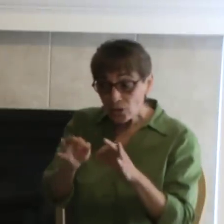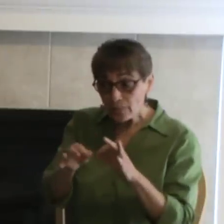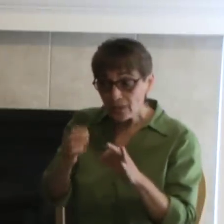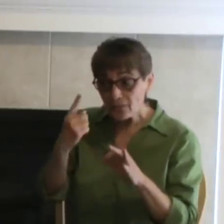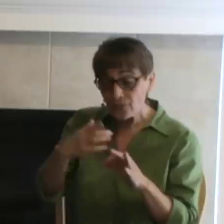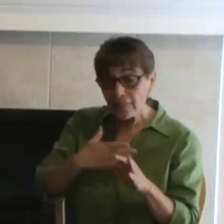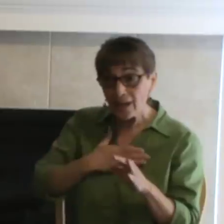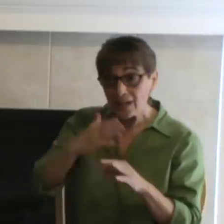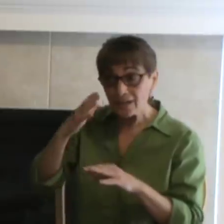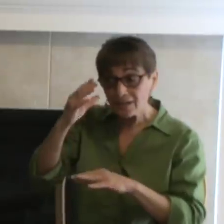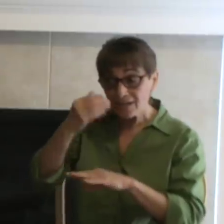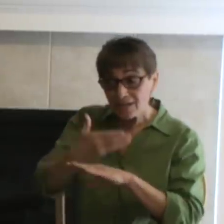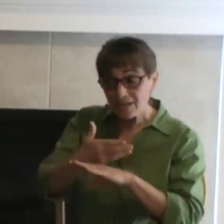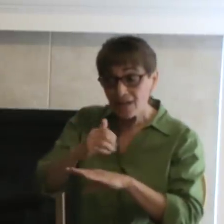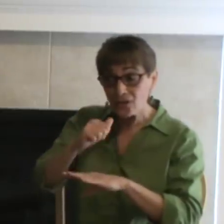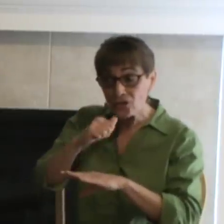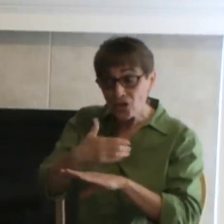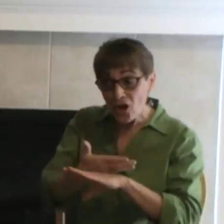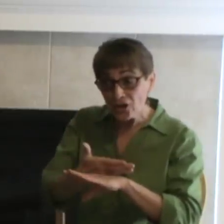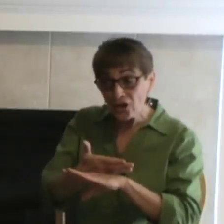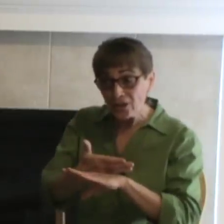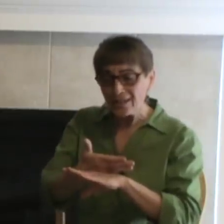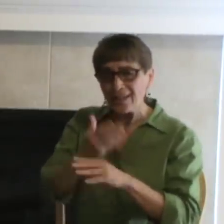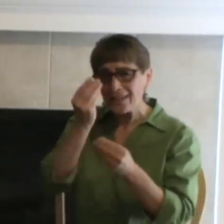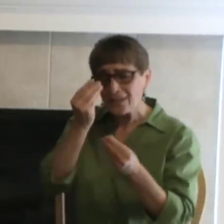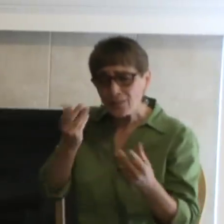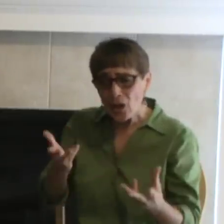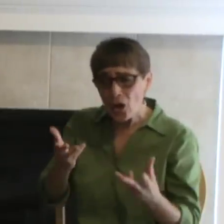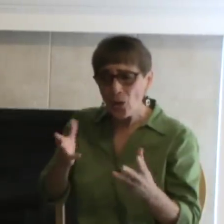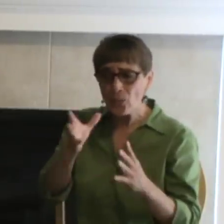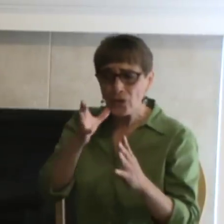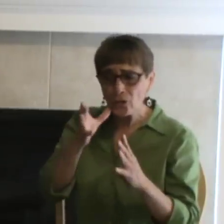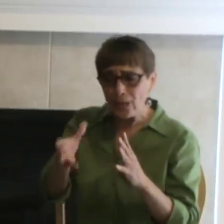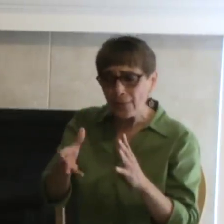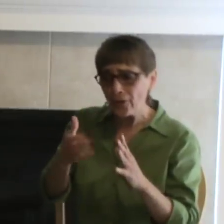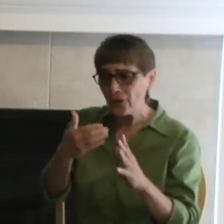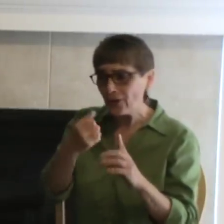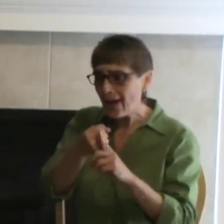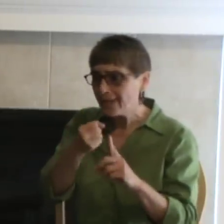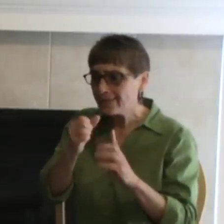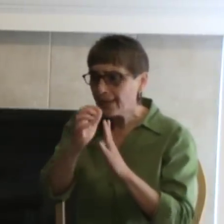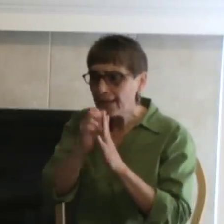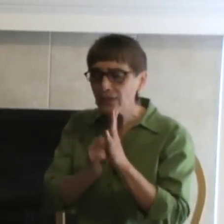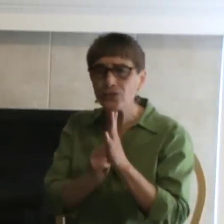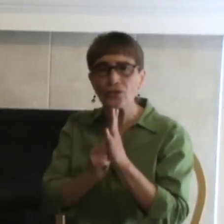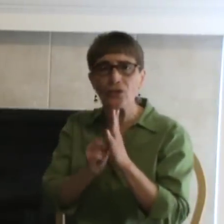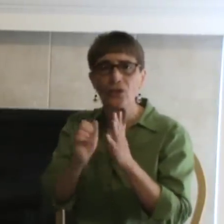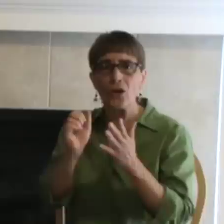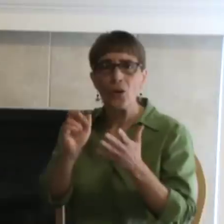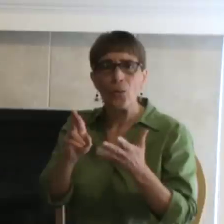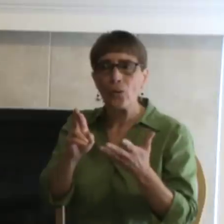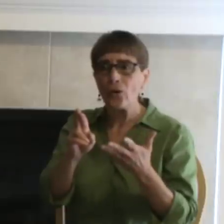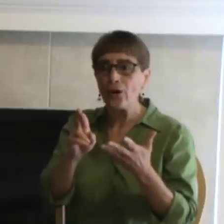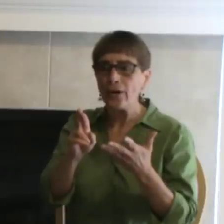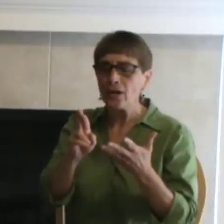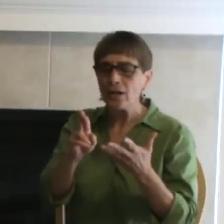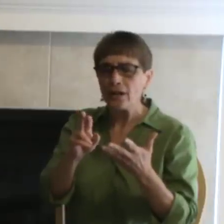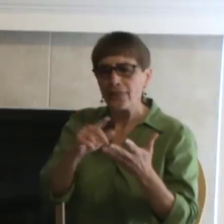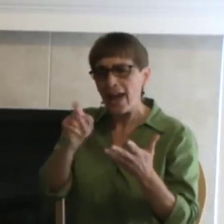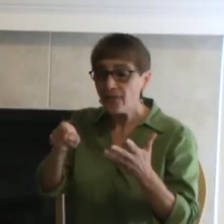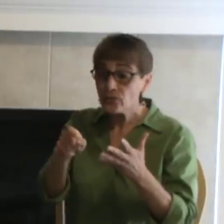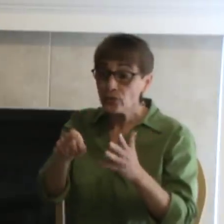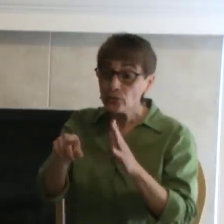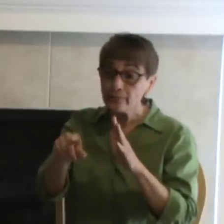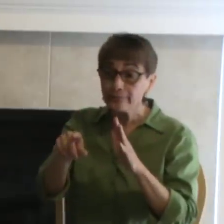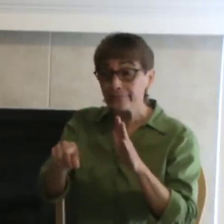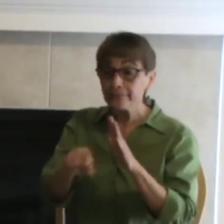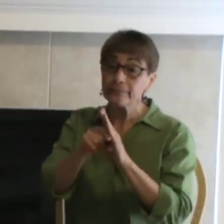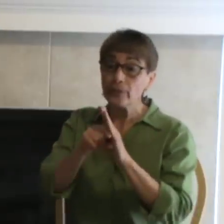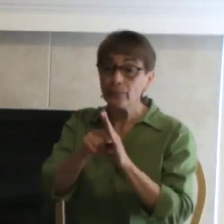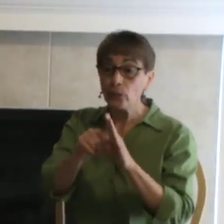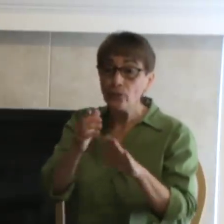for my son or daughter? Let them know their grandmother has cancer or they have to improve